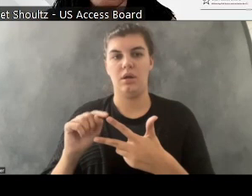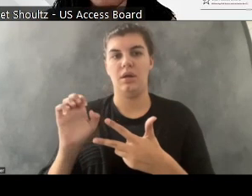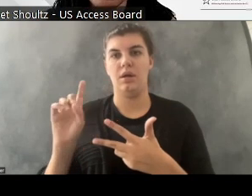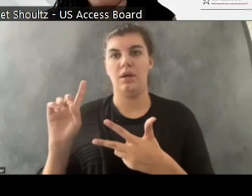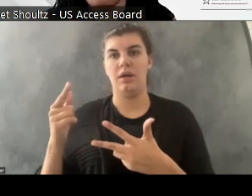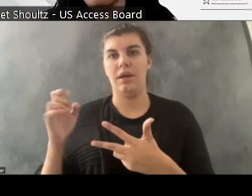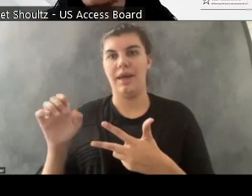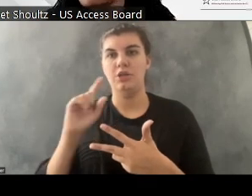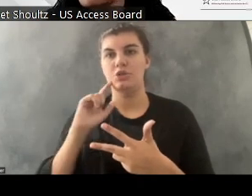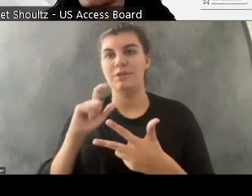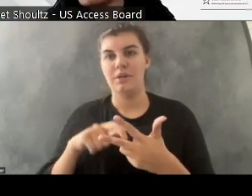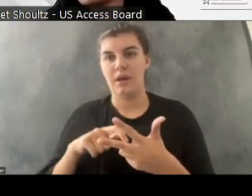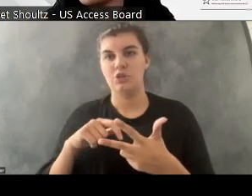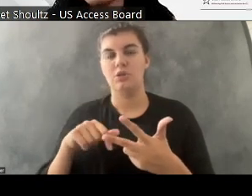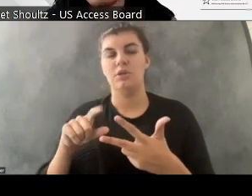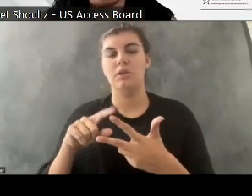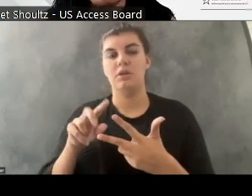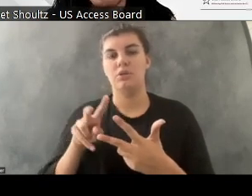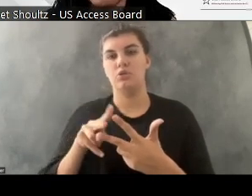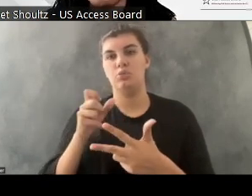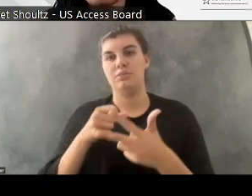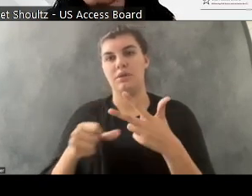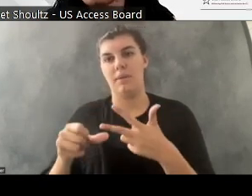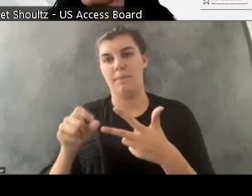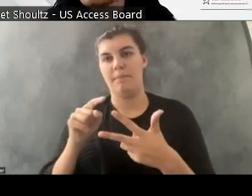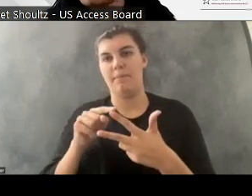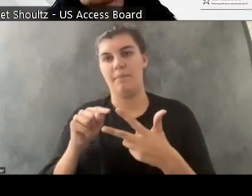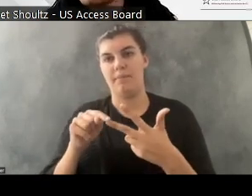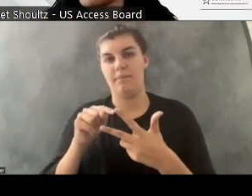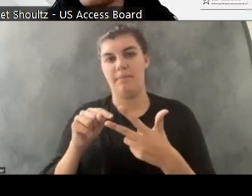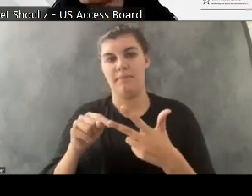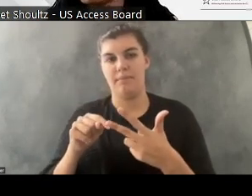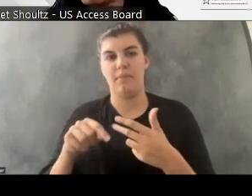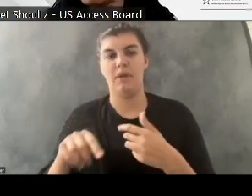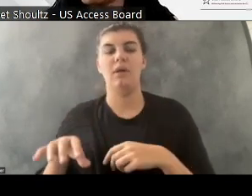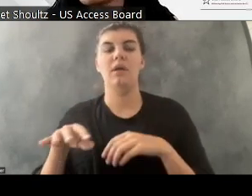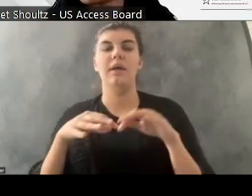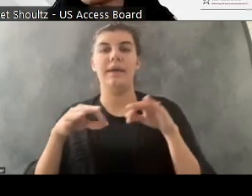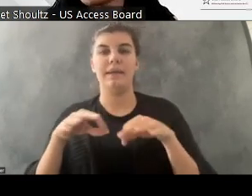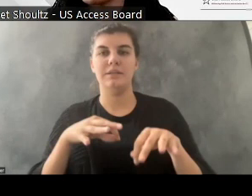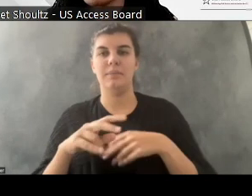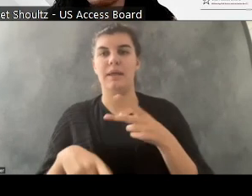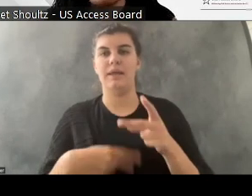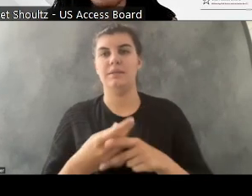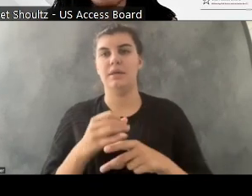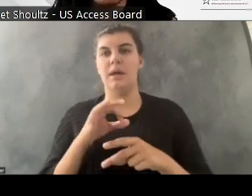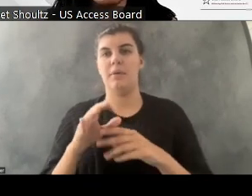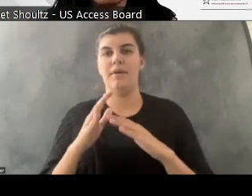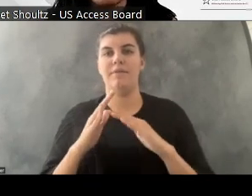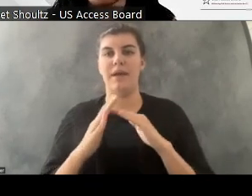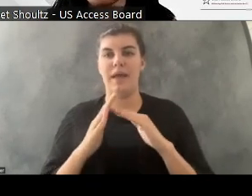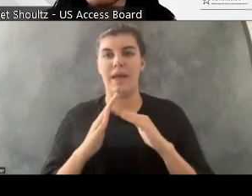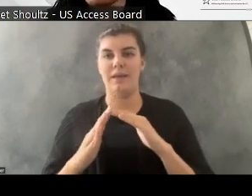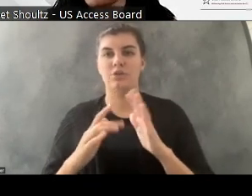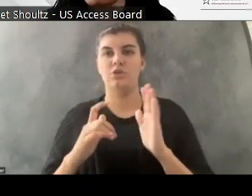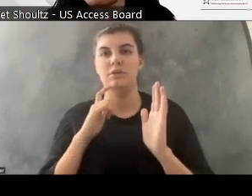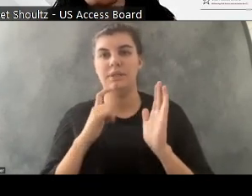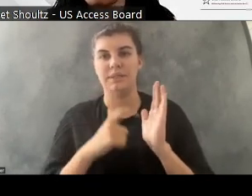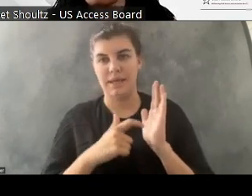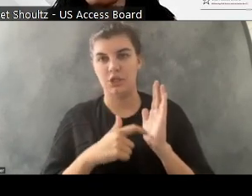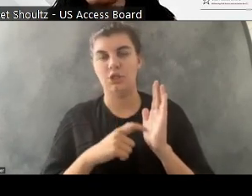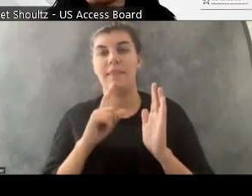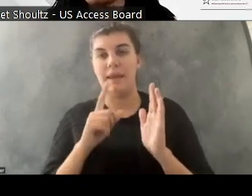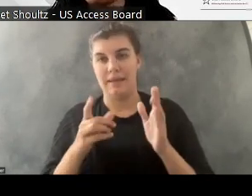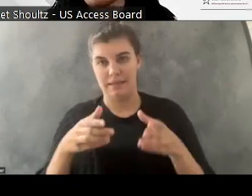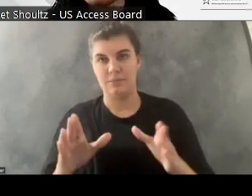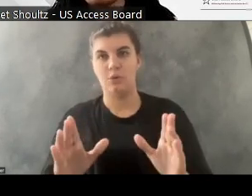Detection, and two sub-provisions that explain the type of edge detection that's permitted. So one